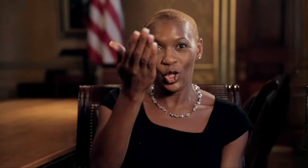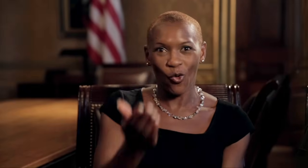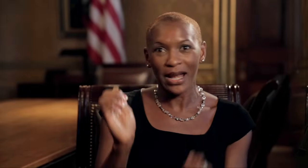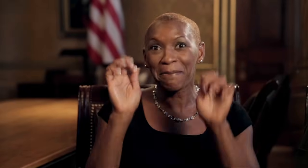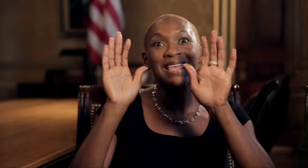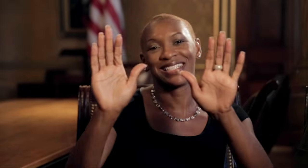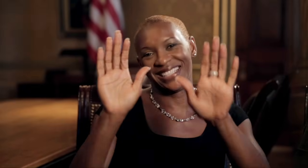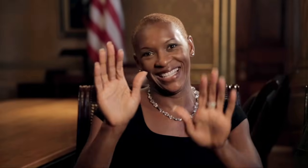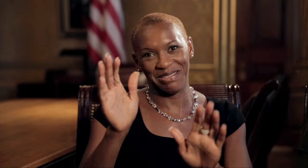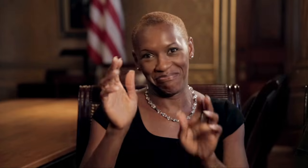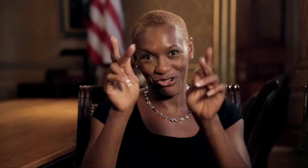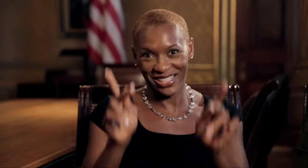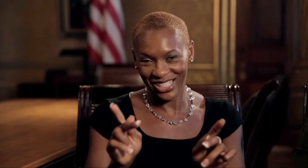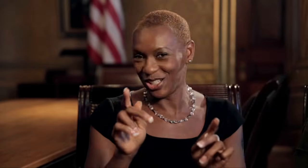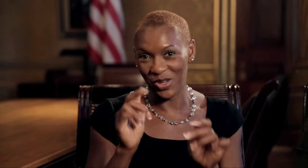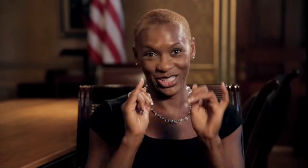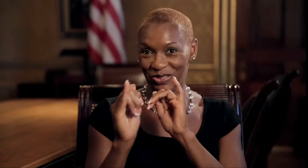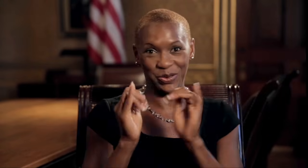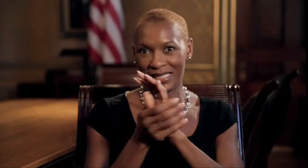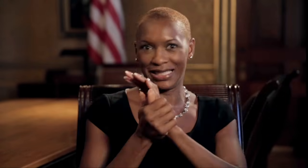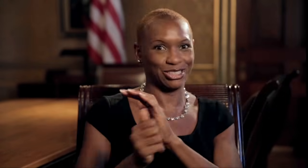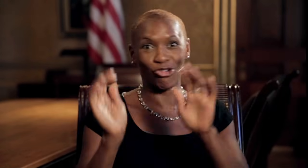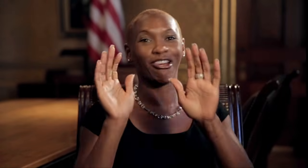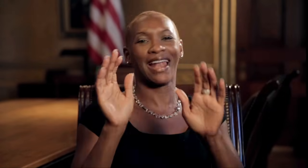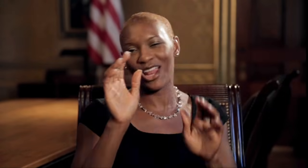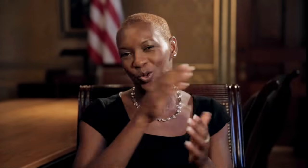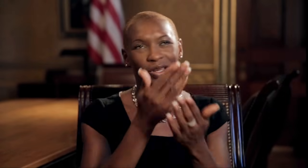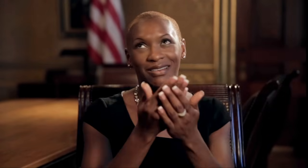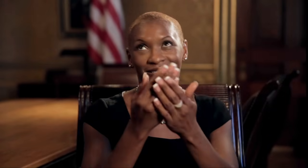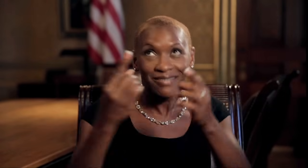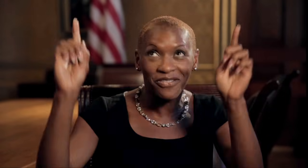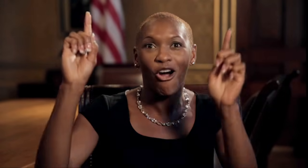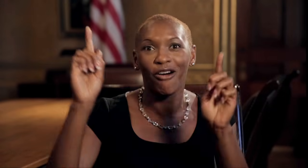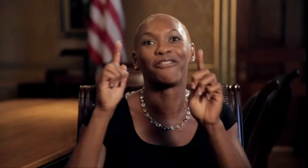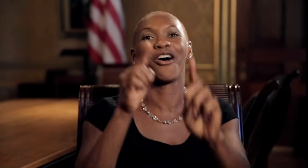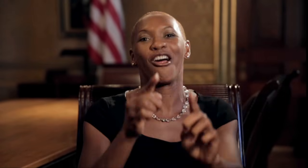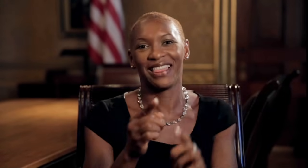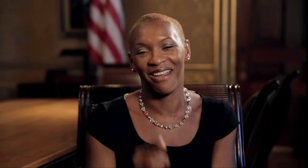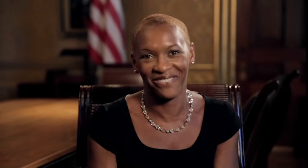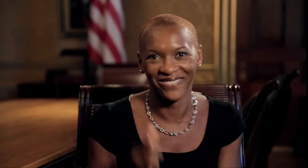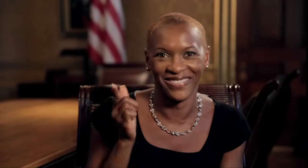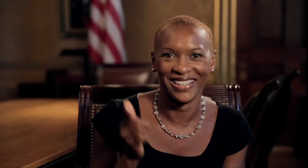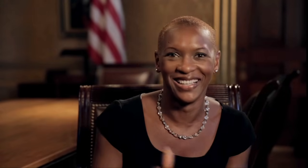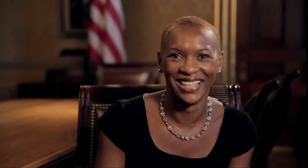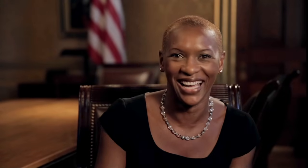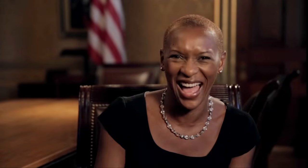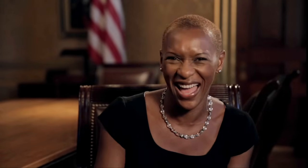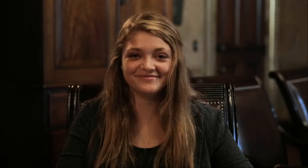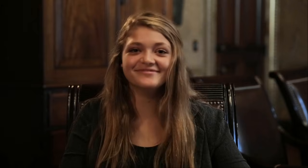I think you are an amazing person. You're so talented, so great. You'll go far in life.